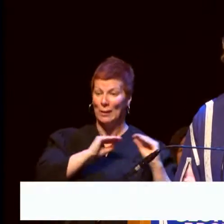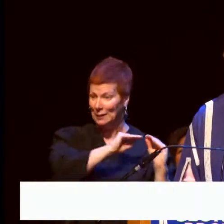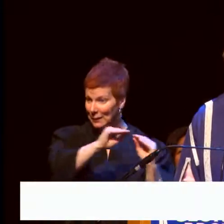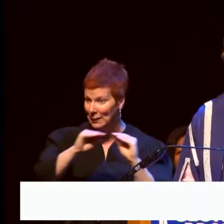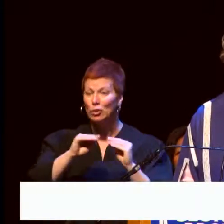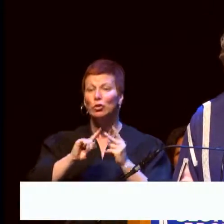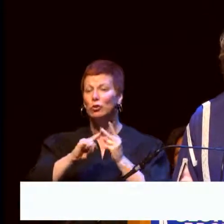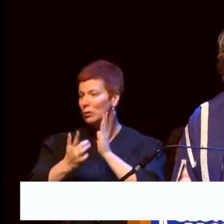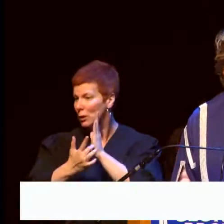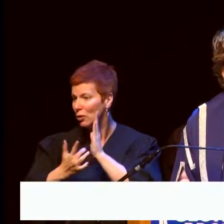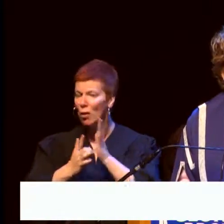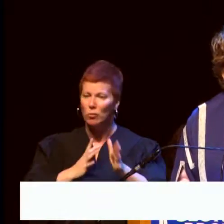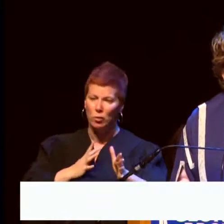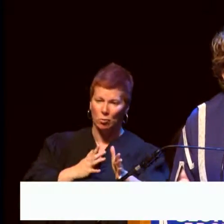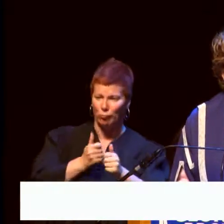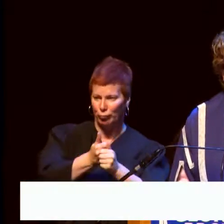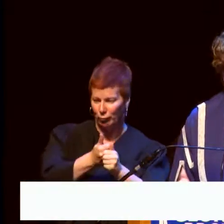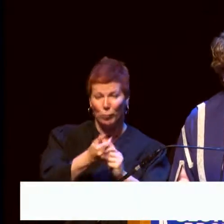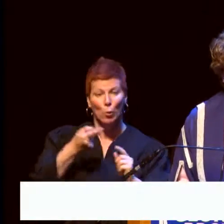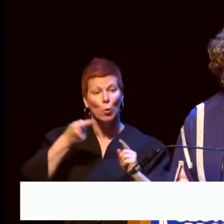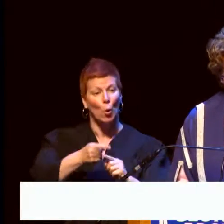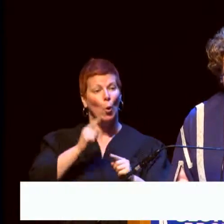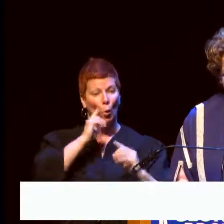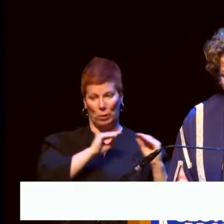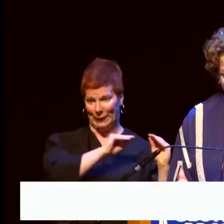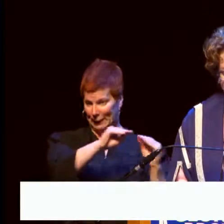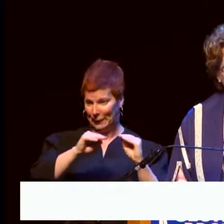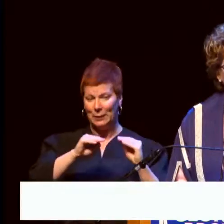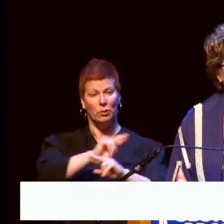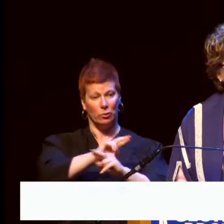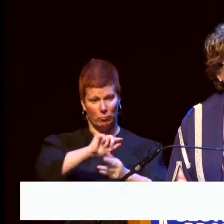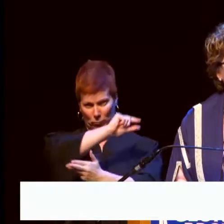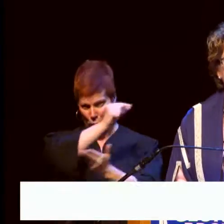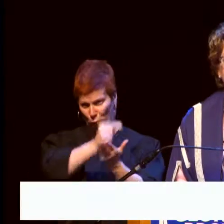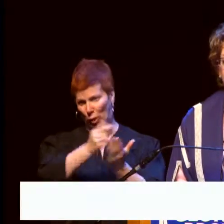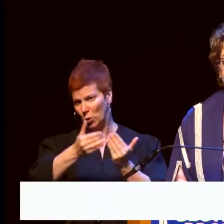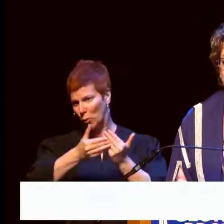WE WANT OUR GRADUATES TO LEAVE OUR COLLEGE ARMED WITH THE CRITICAL SKILLS, KNOWLEDGE